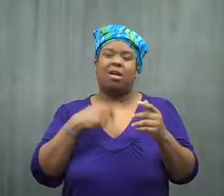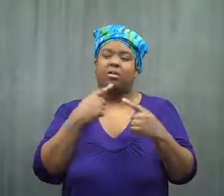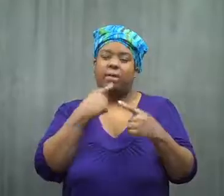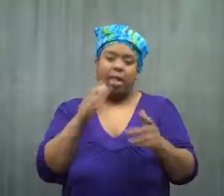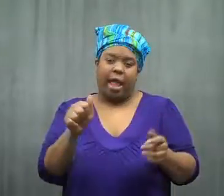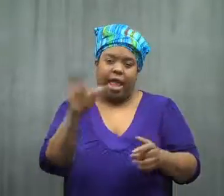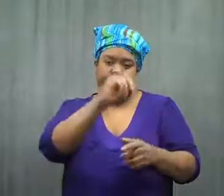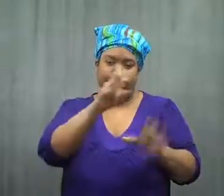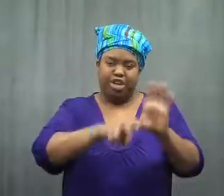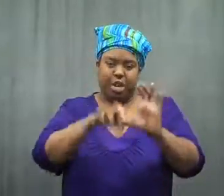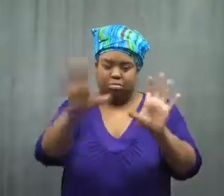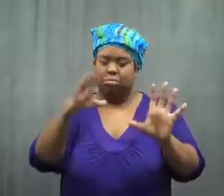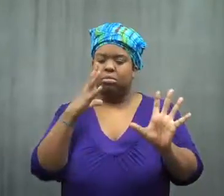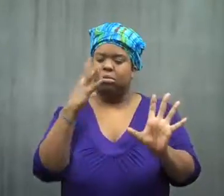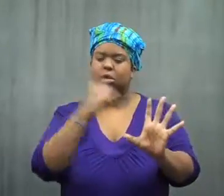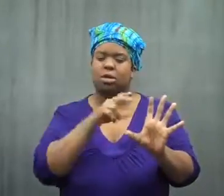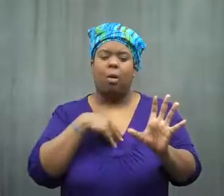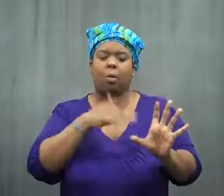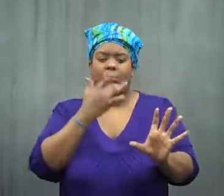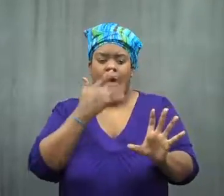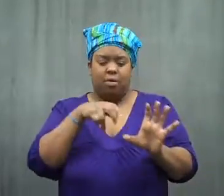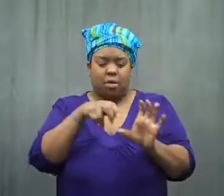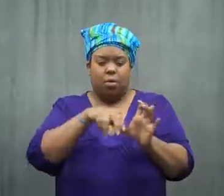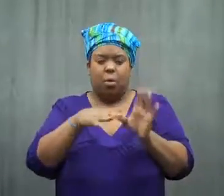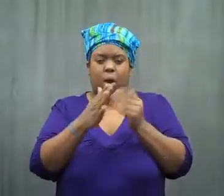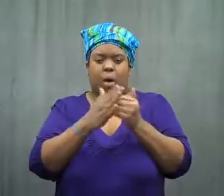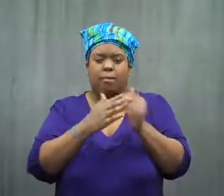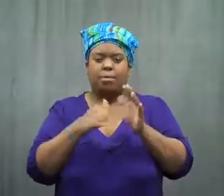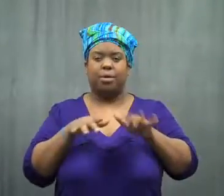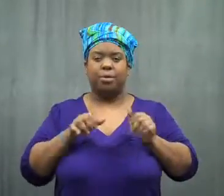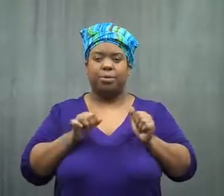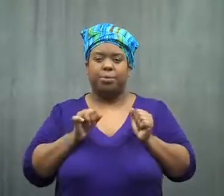Just an Asian type chair. It was beautiful. I loved sitting in it, it's so comfortable.